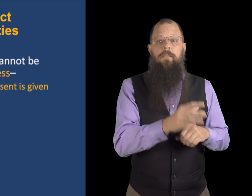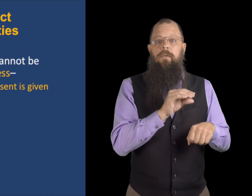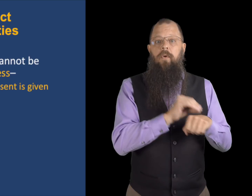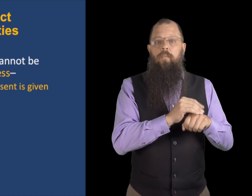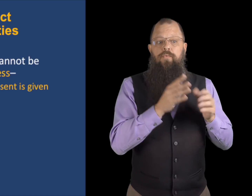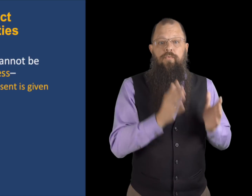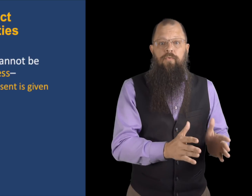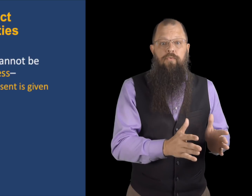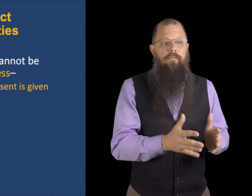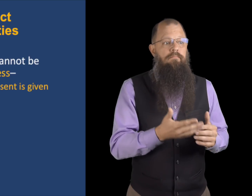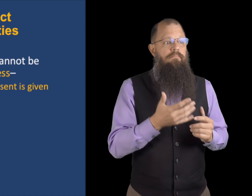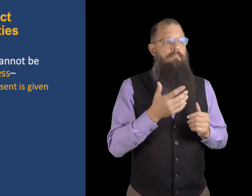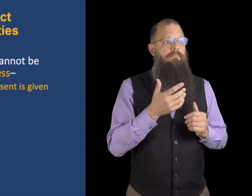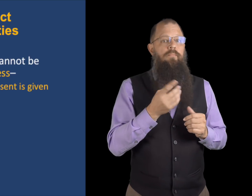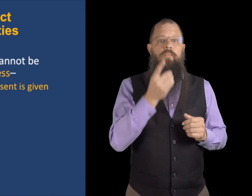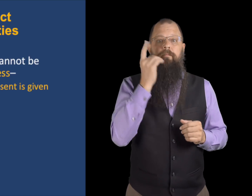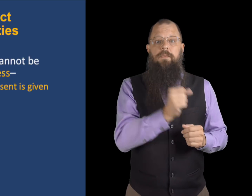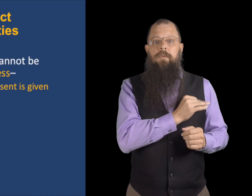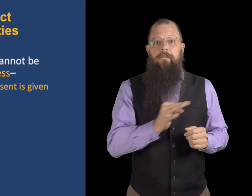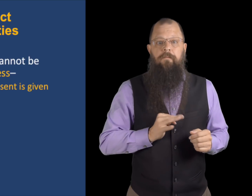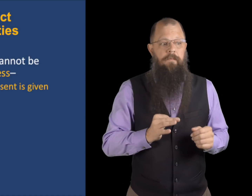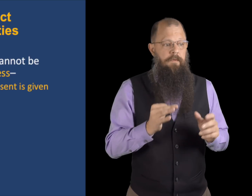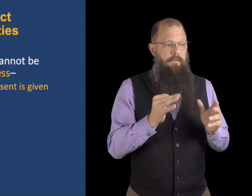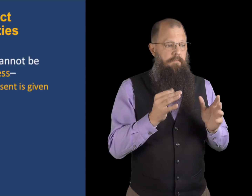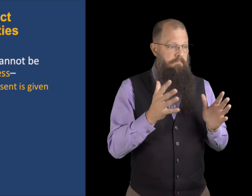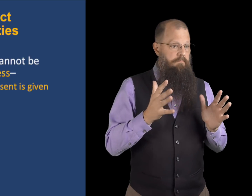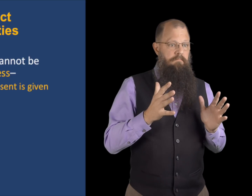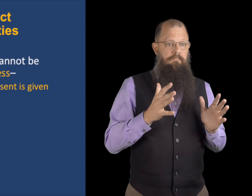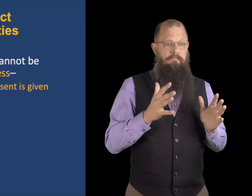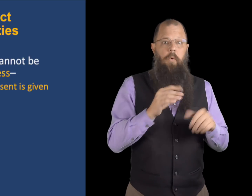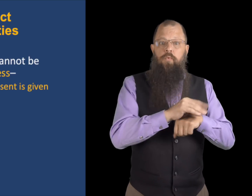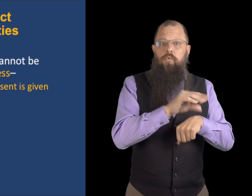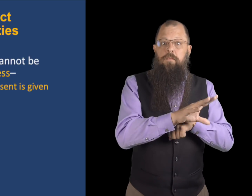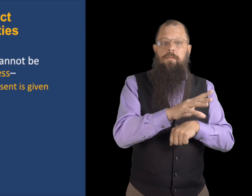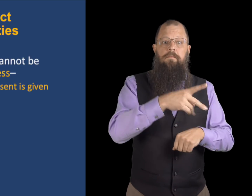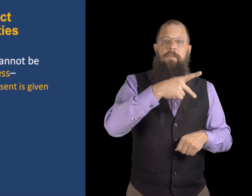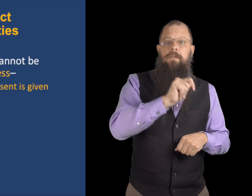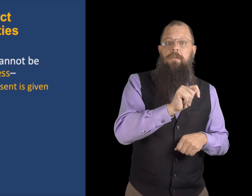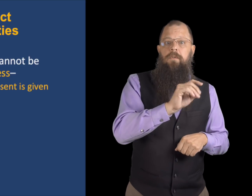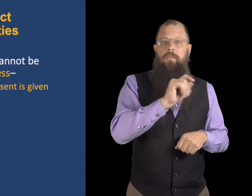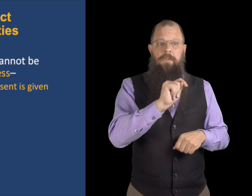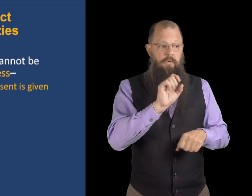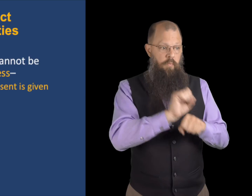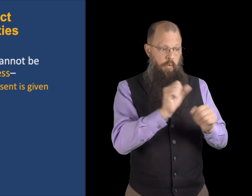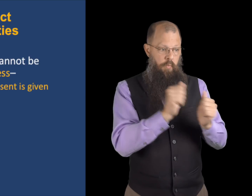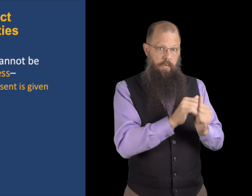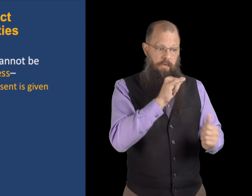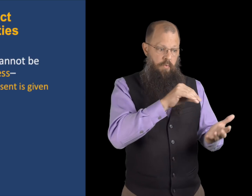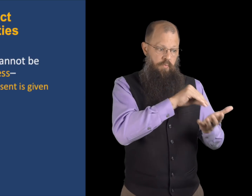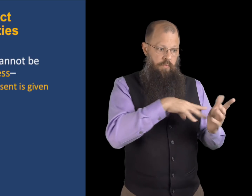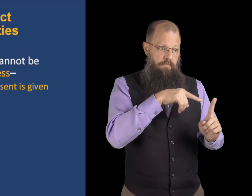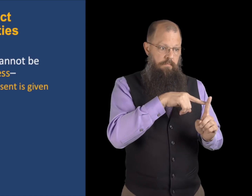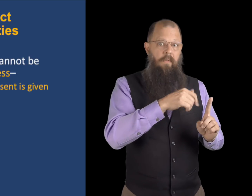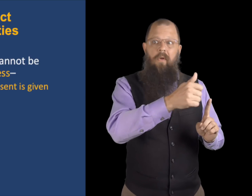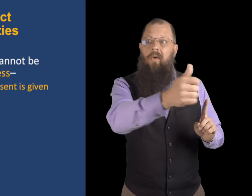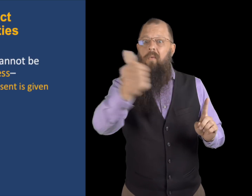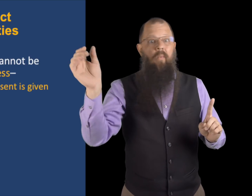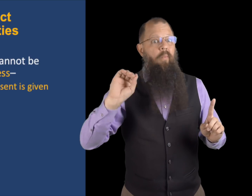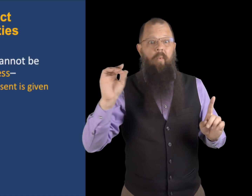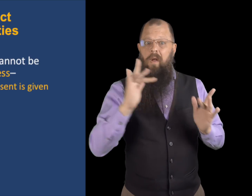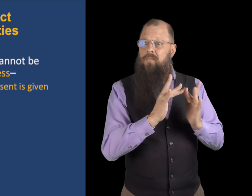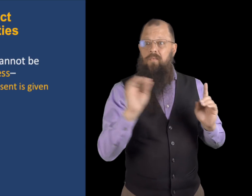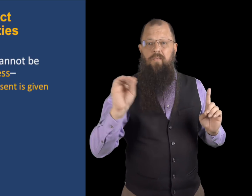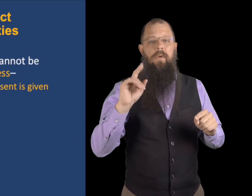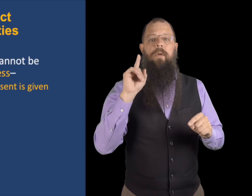Teachers, counselors, dorm staff, PT or OT, and staff who work with students are